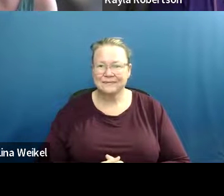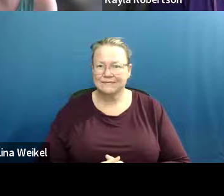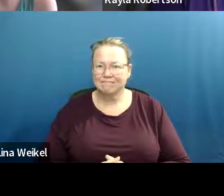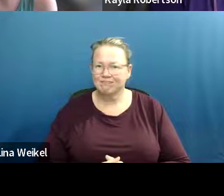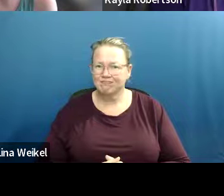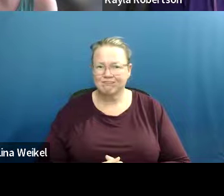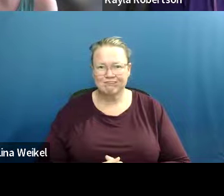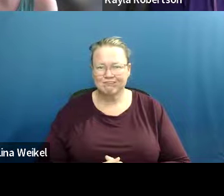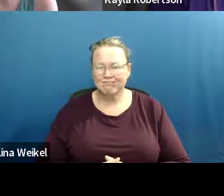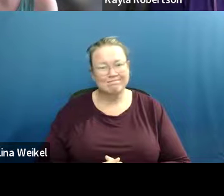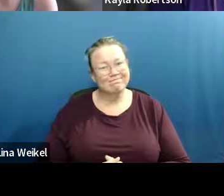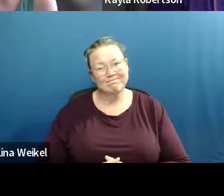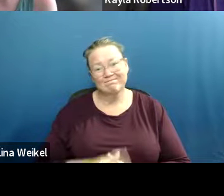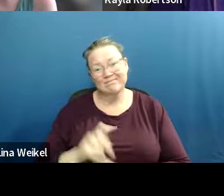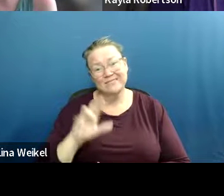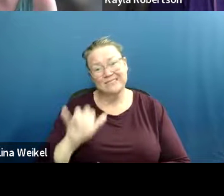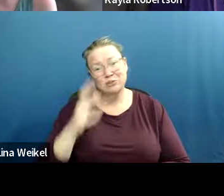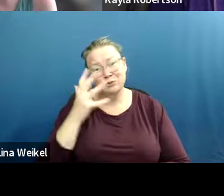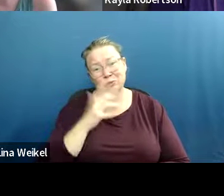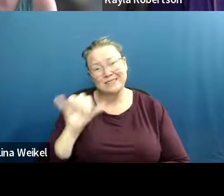Harm (He/Him): Lindsay looks like she wants to talk.